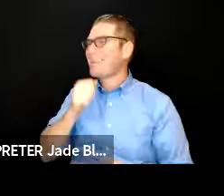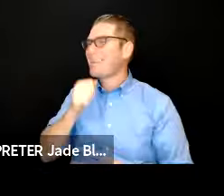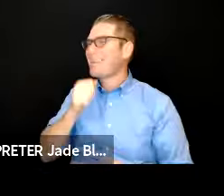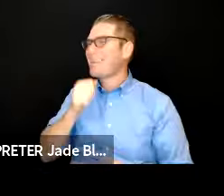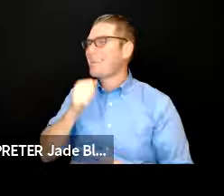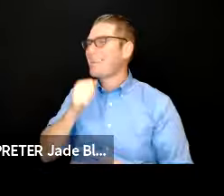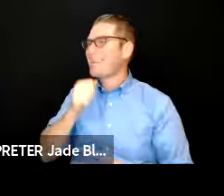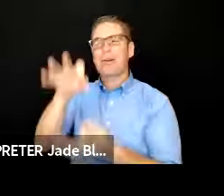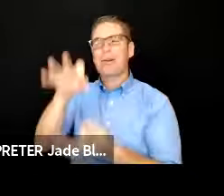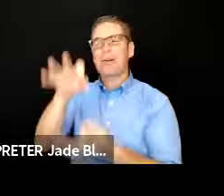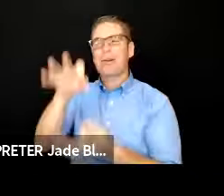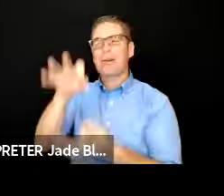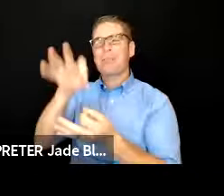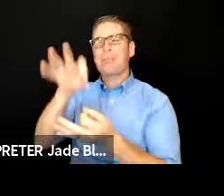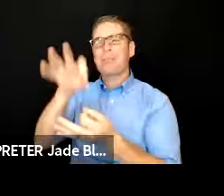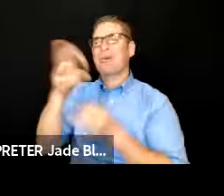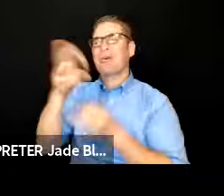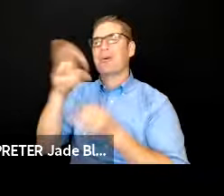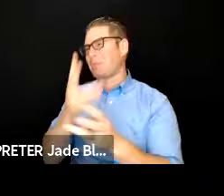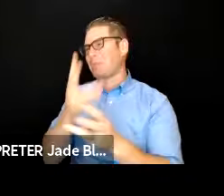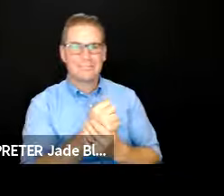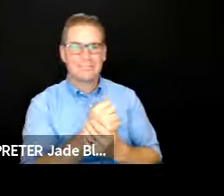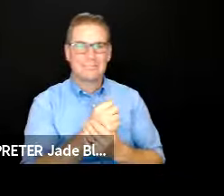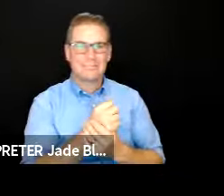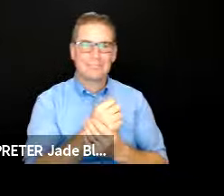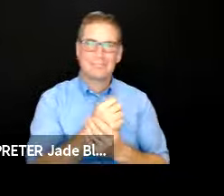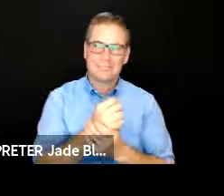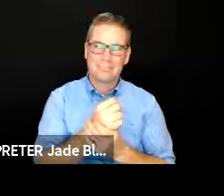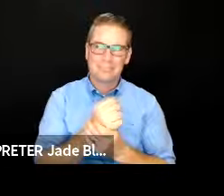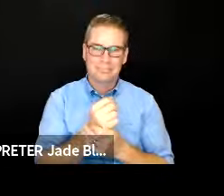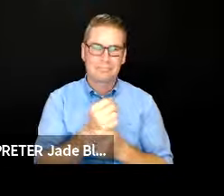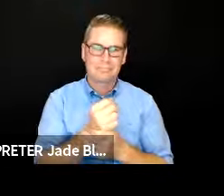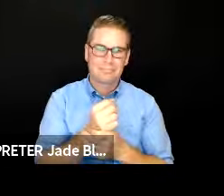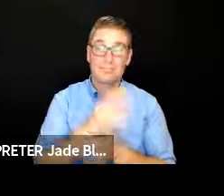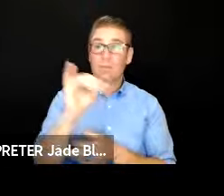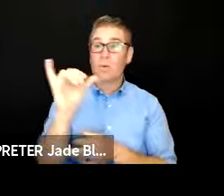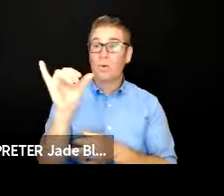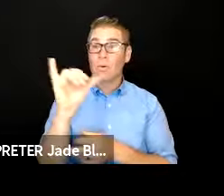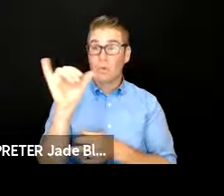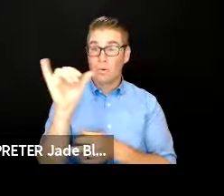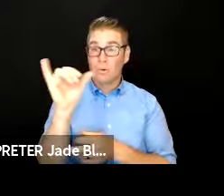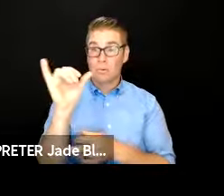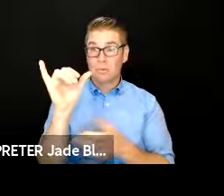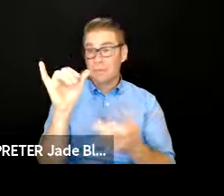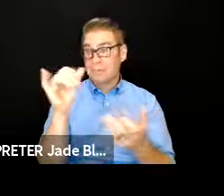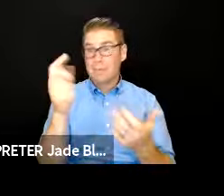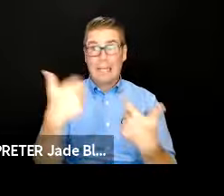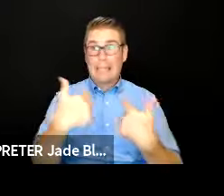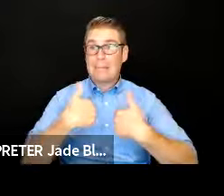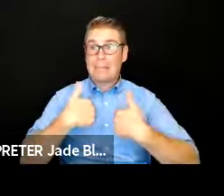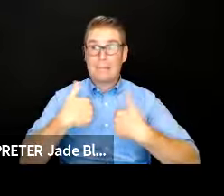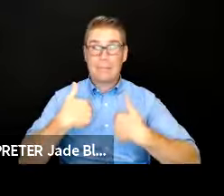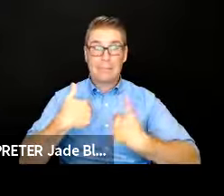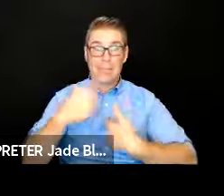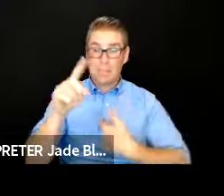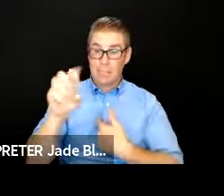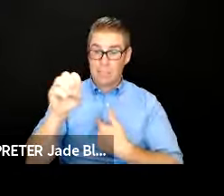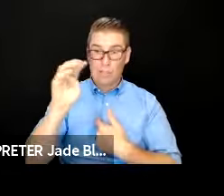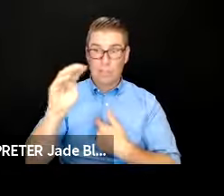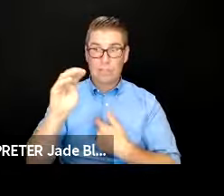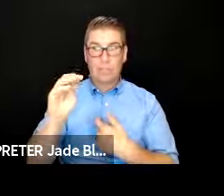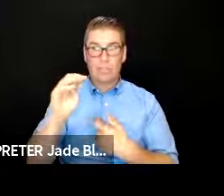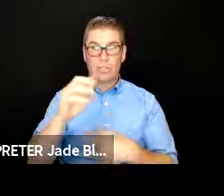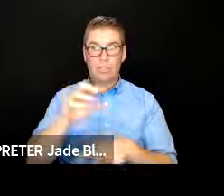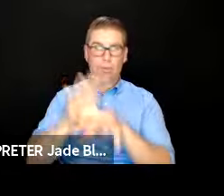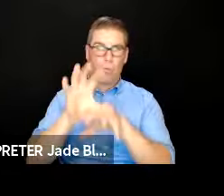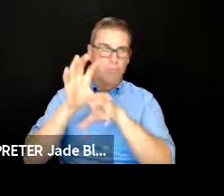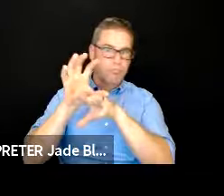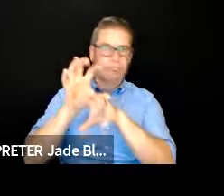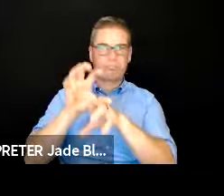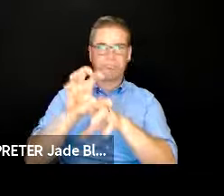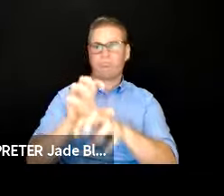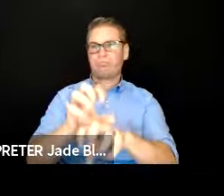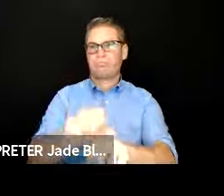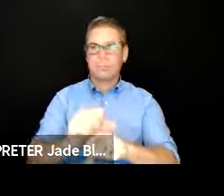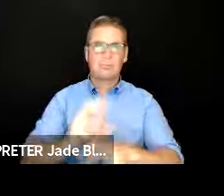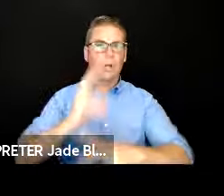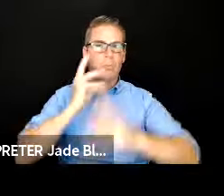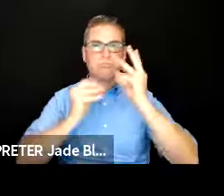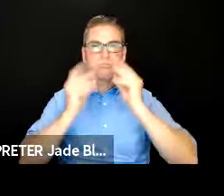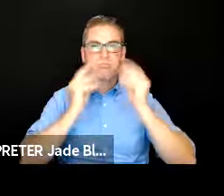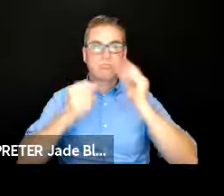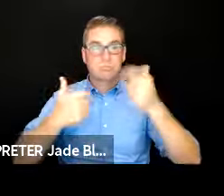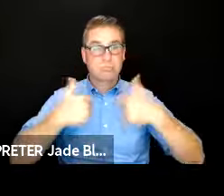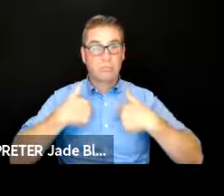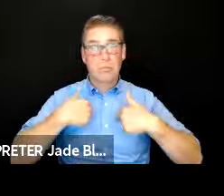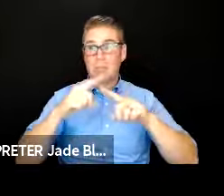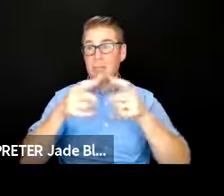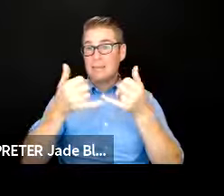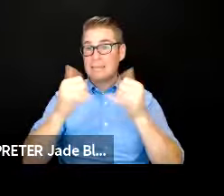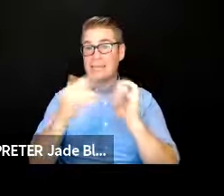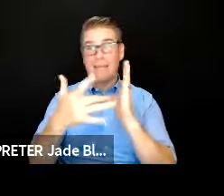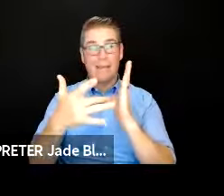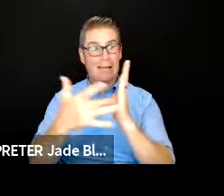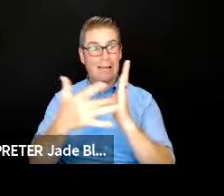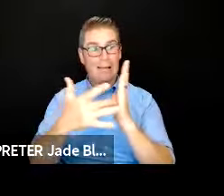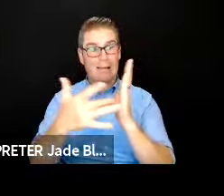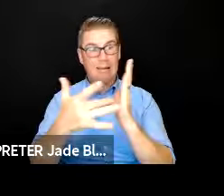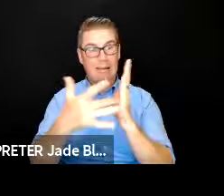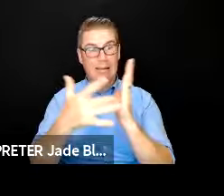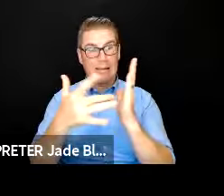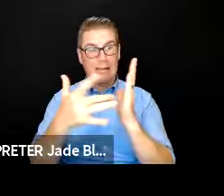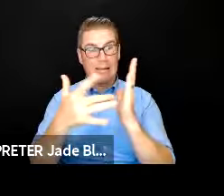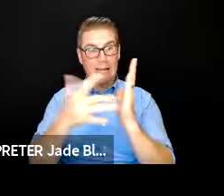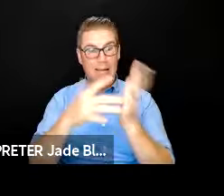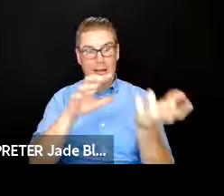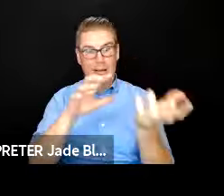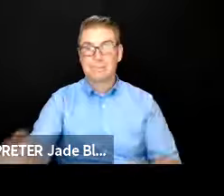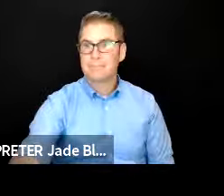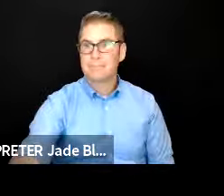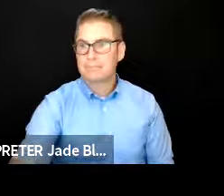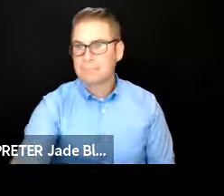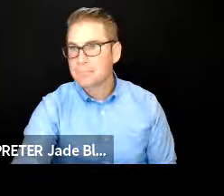Our department has done a good job of demonstrating what can happen. And how you just roll with it it is not a perfect world.